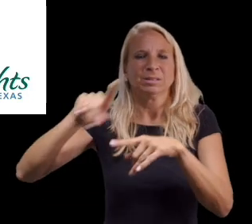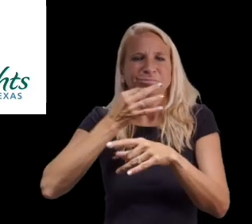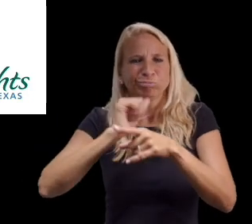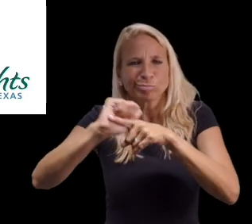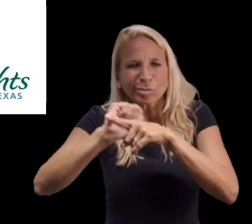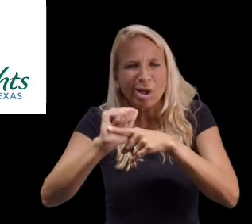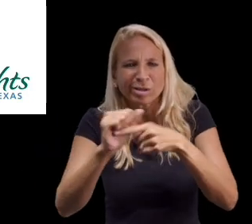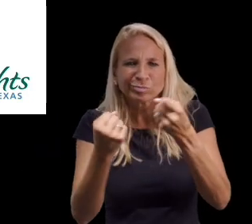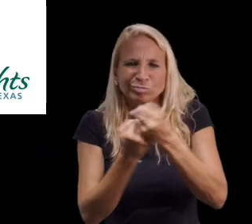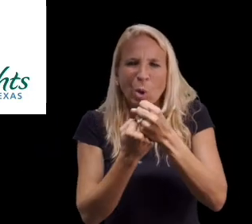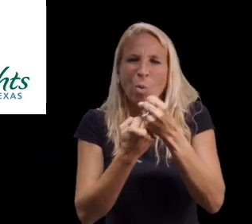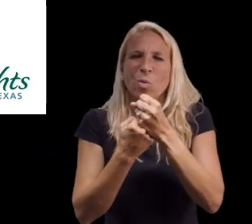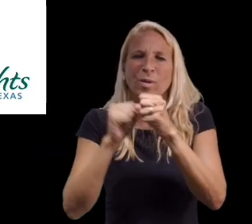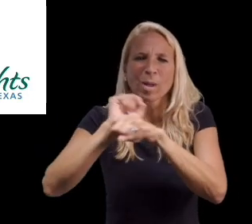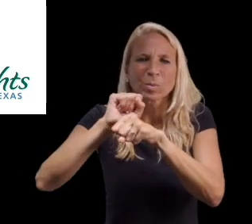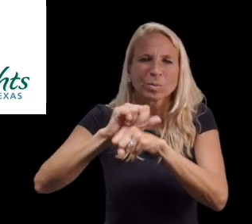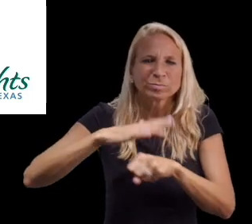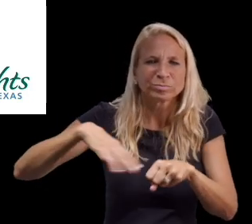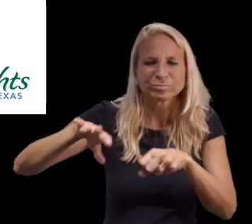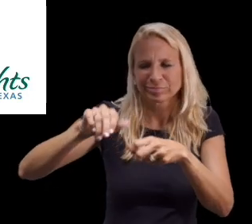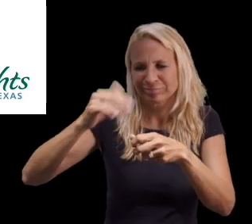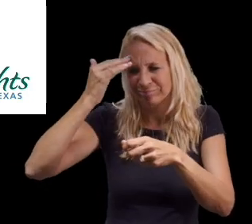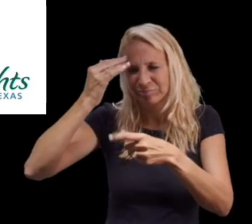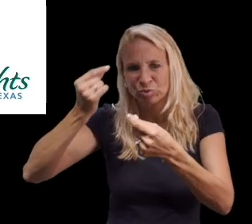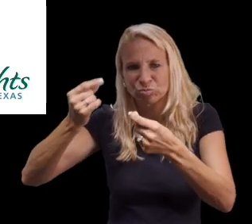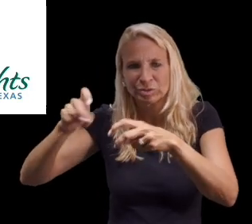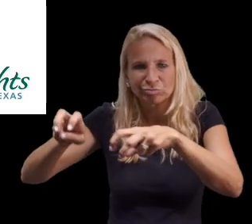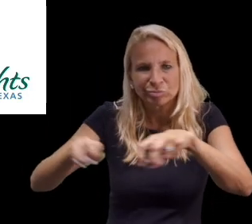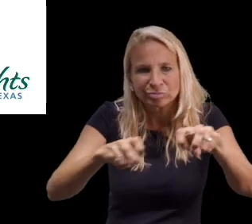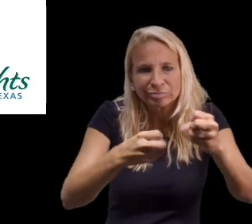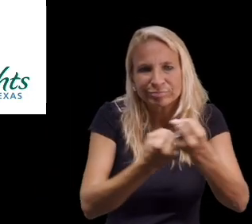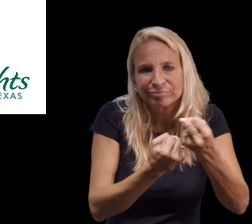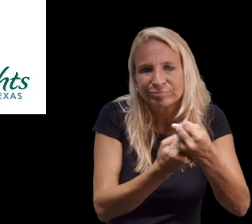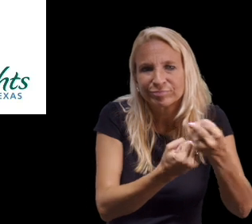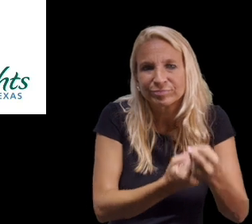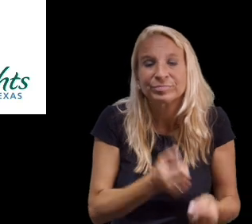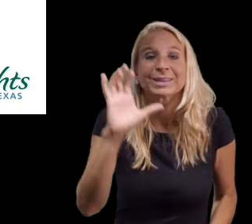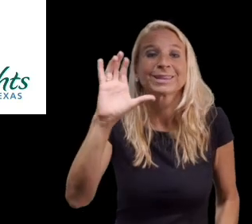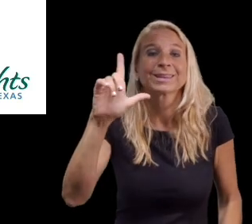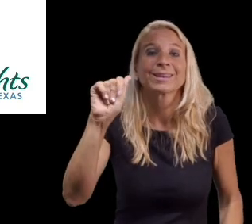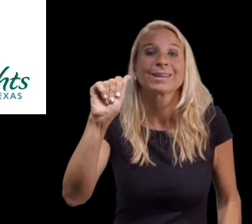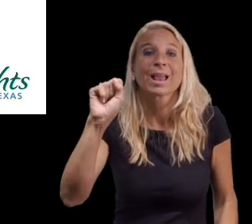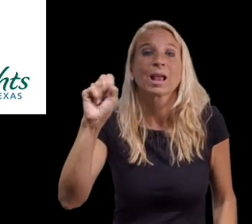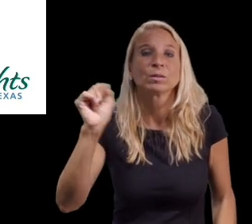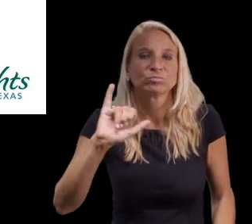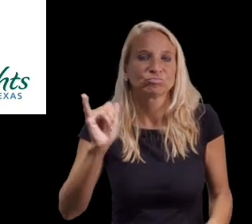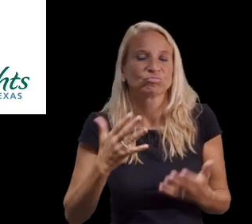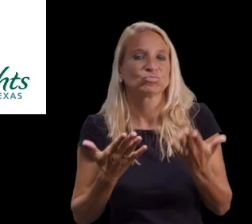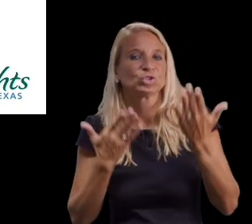supported employment, transition assistance and others. CLASS also offers the choice